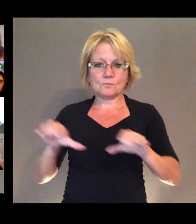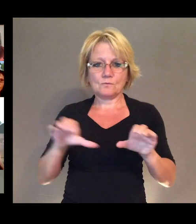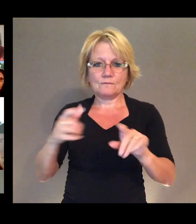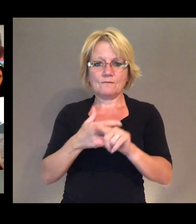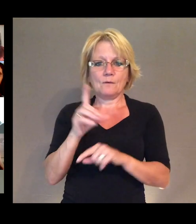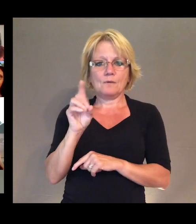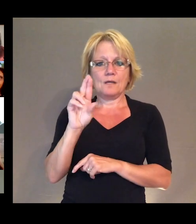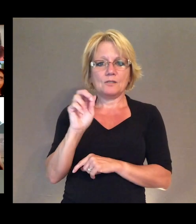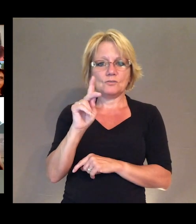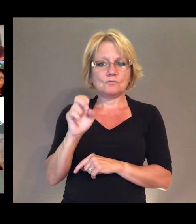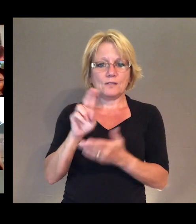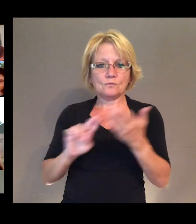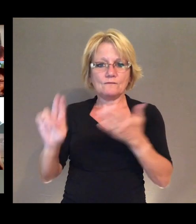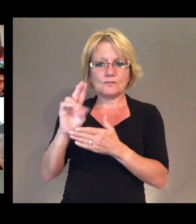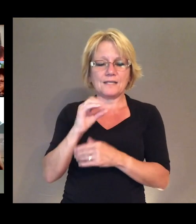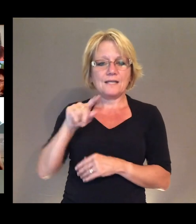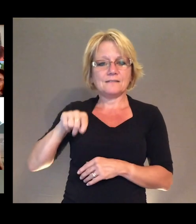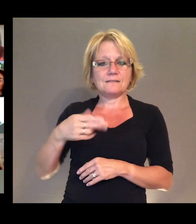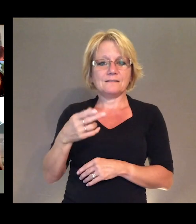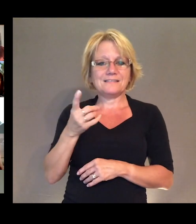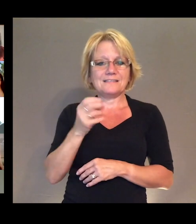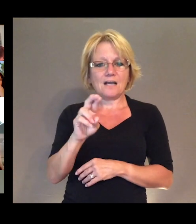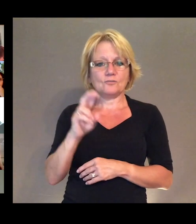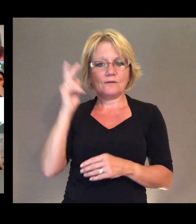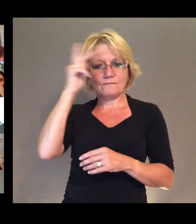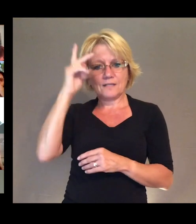and her doctor of philosophy in education leadership and policy studies